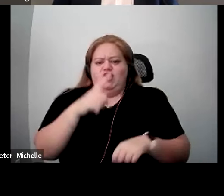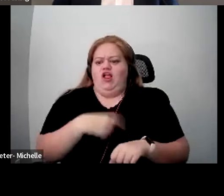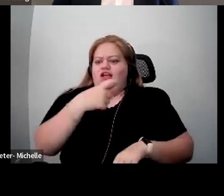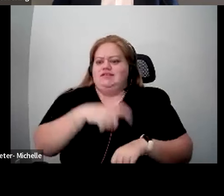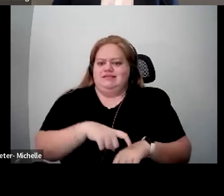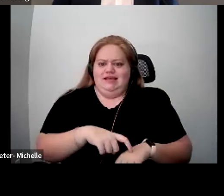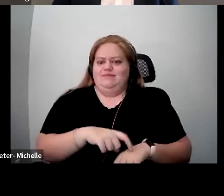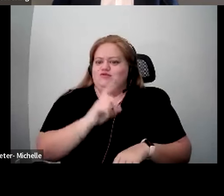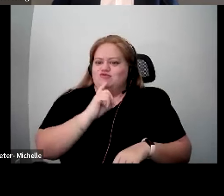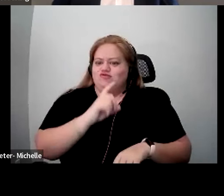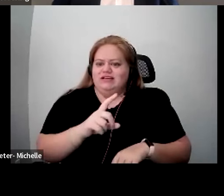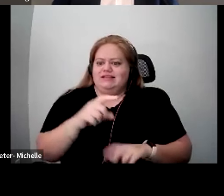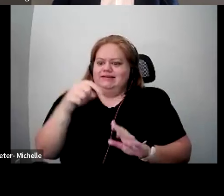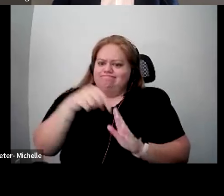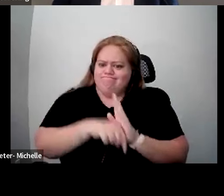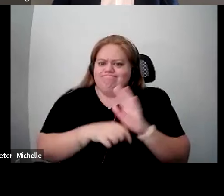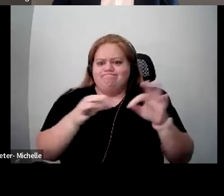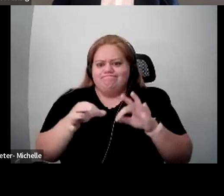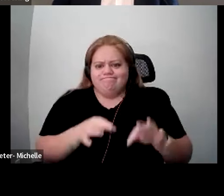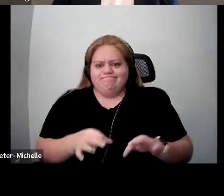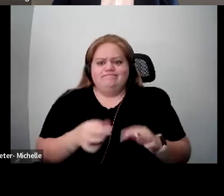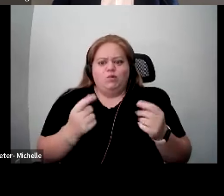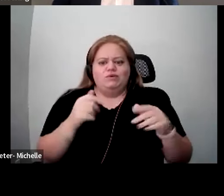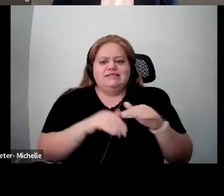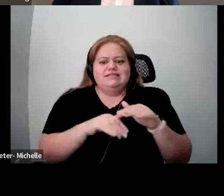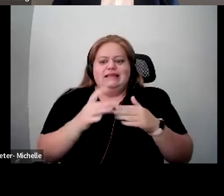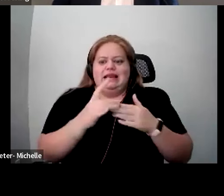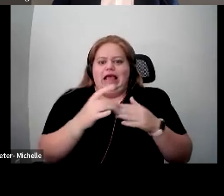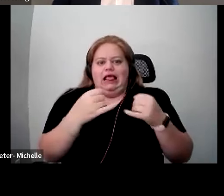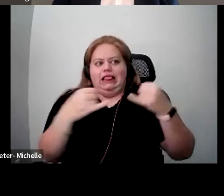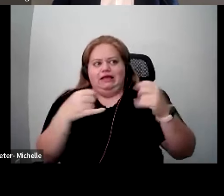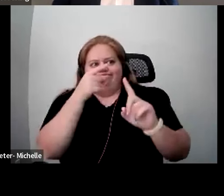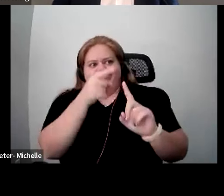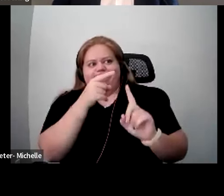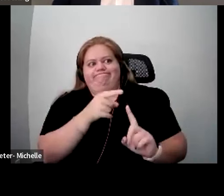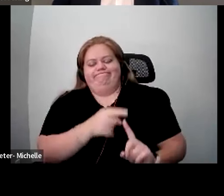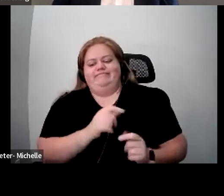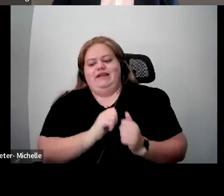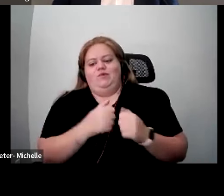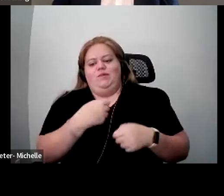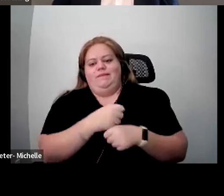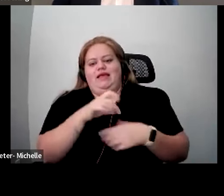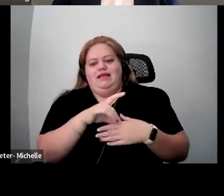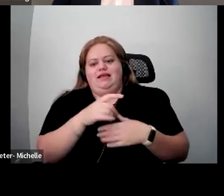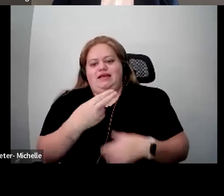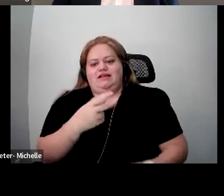and thorough explanation of how to make web content HTML accessible.